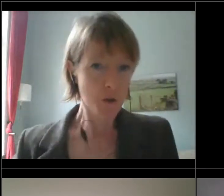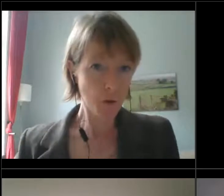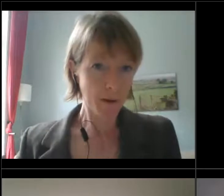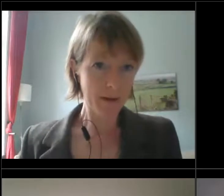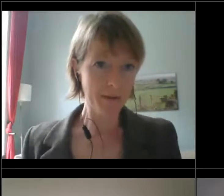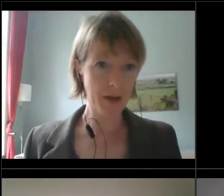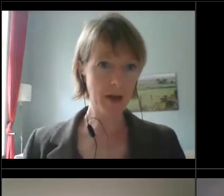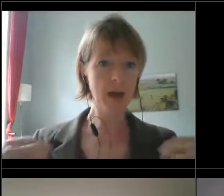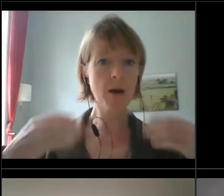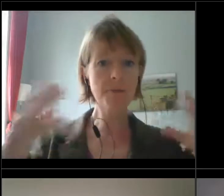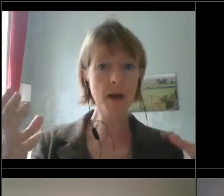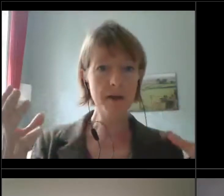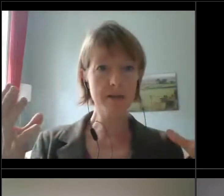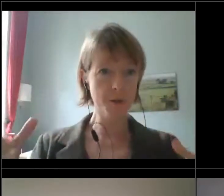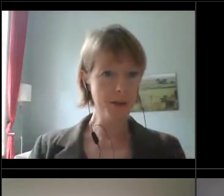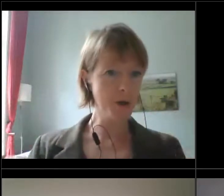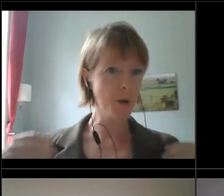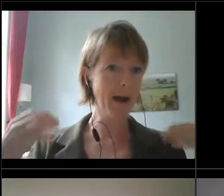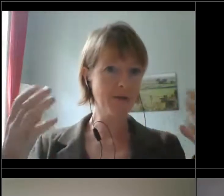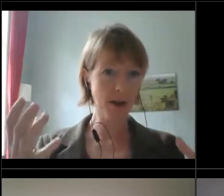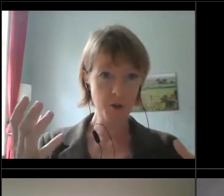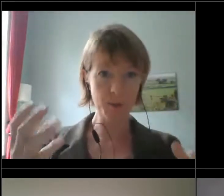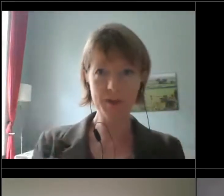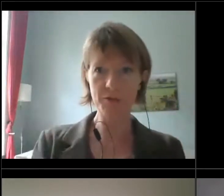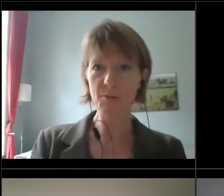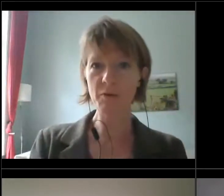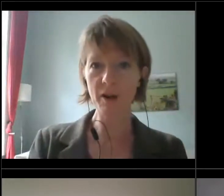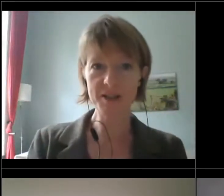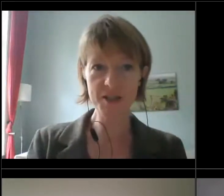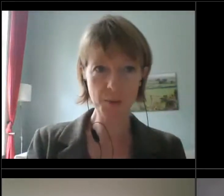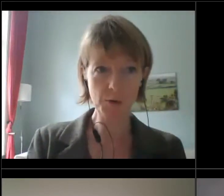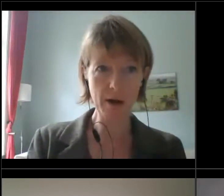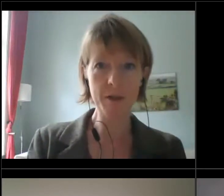The alumni's are the people graduated from your volunteer programme.